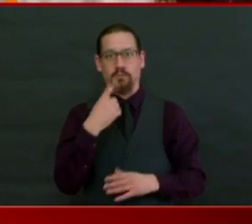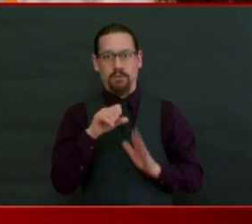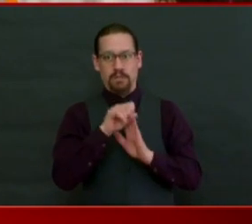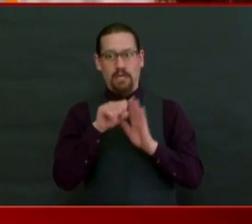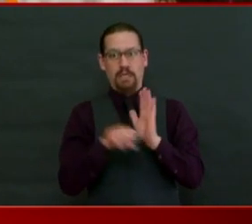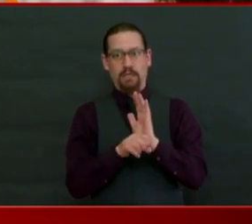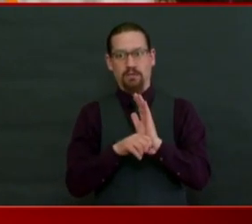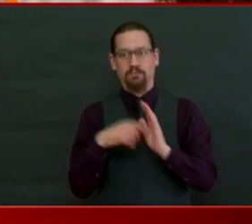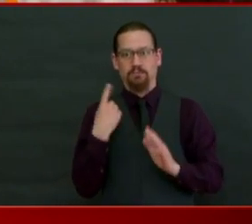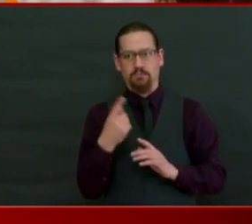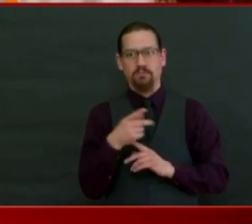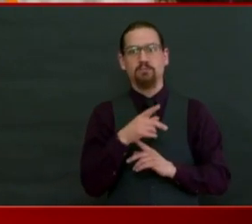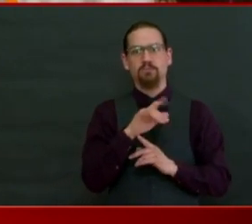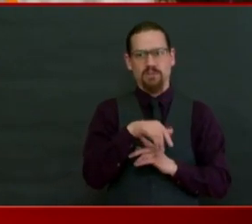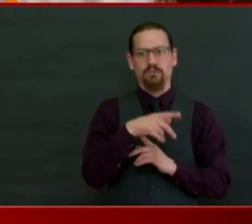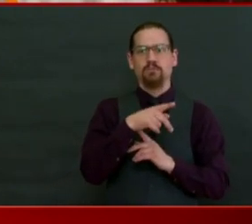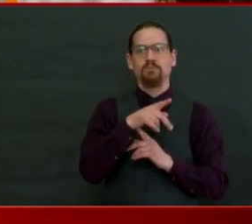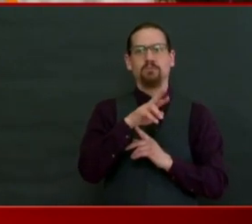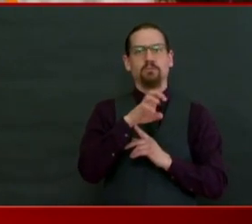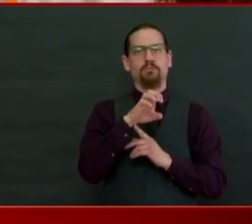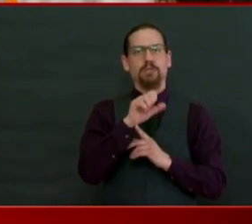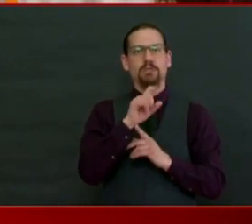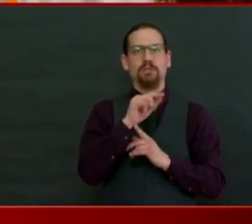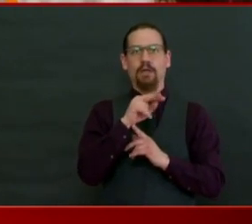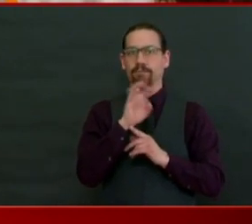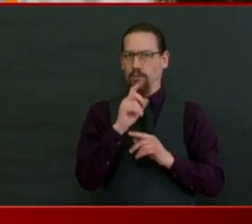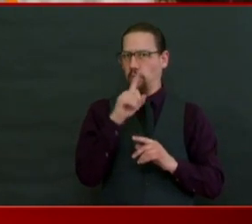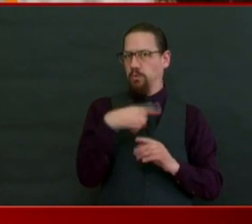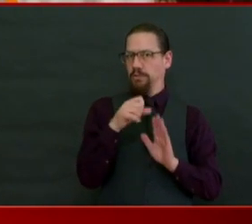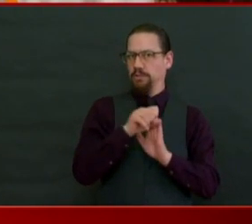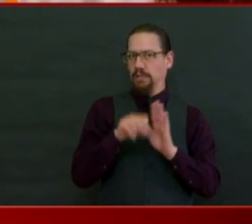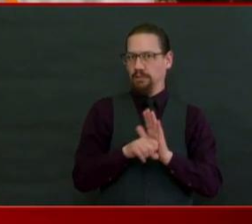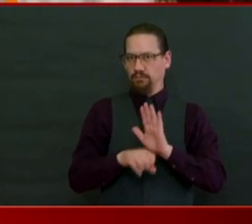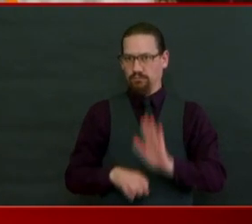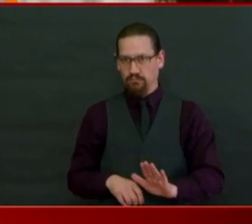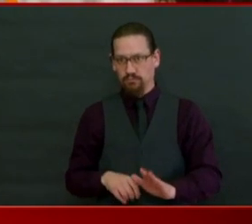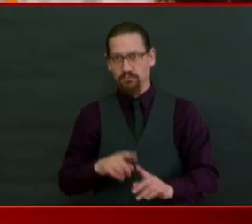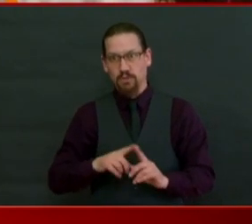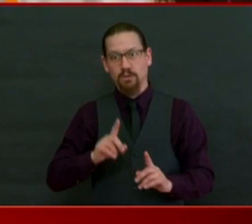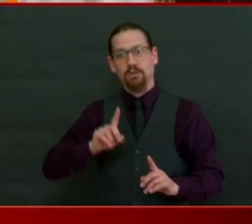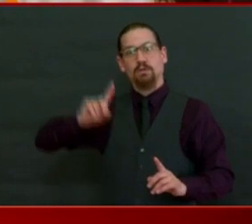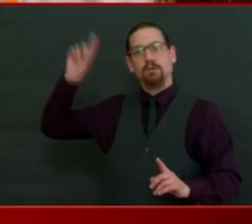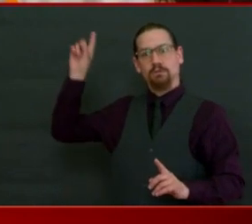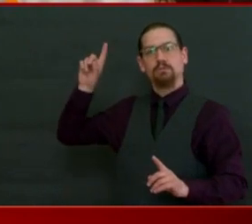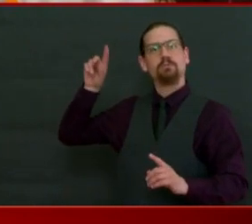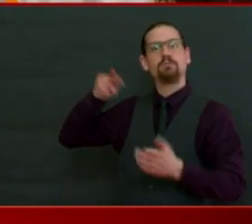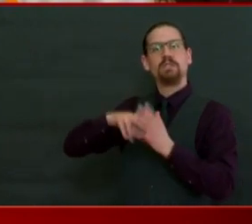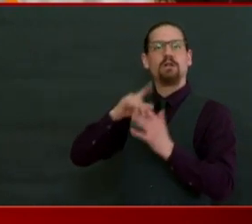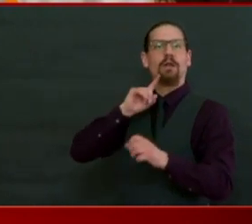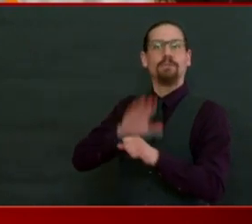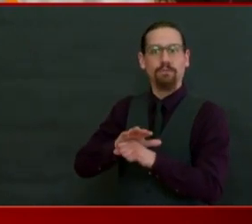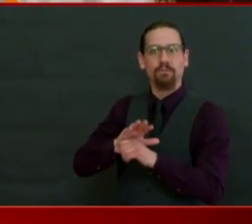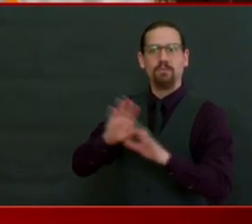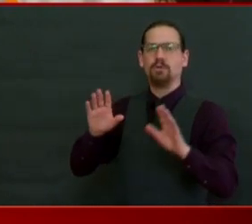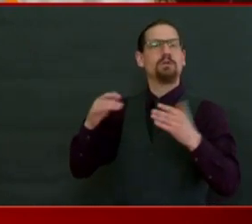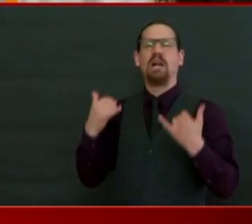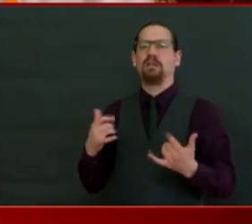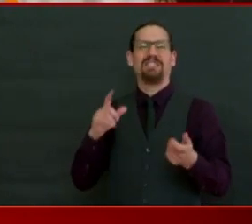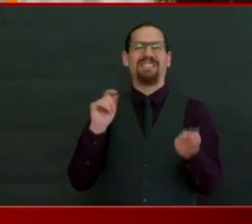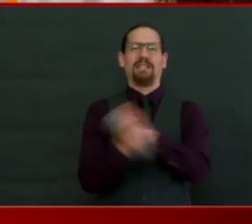THAT WAS WHAT LED TO GOING FROM A PRESUMPTIVE POSITIVE TO A CONFIRMED POSITIVE. WHAT'S BEING ASKED